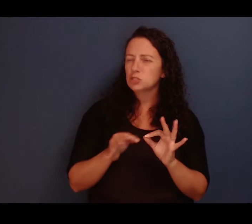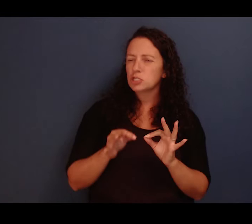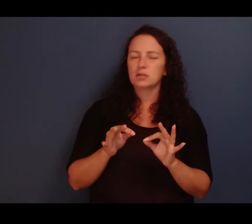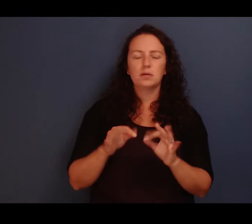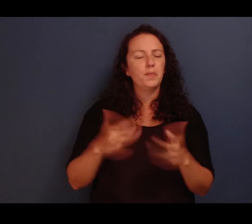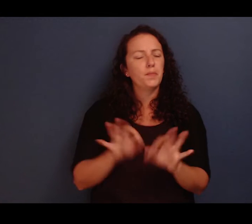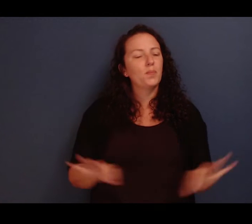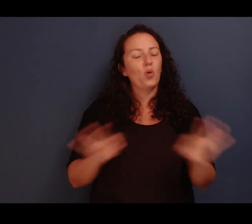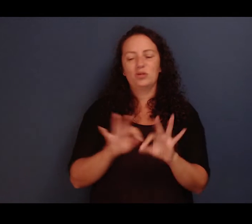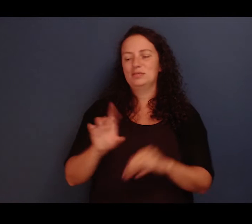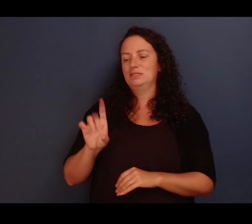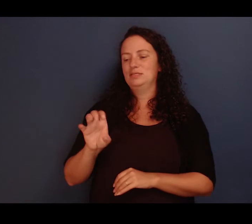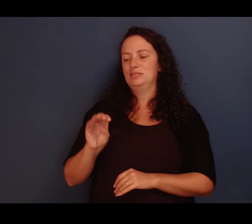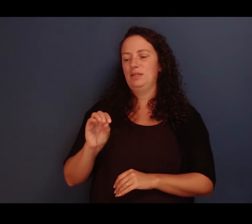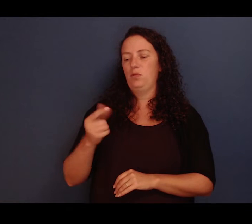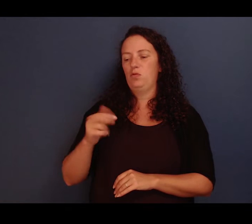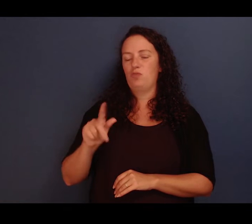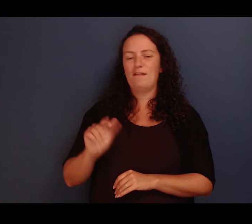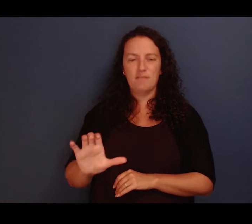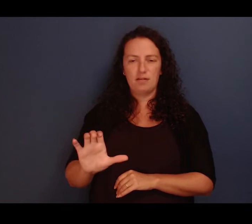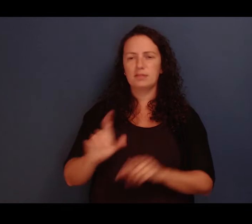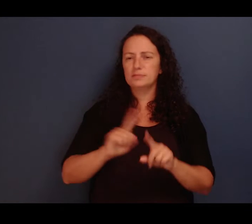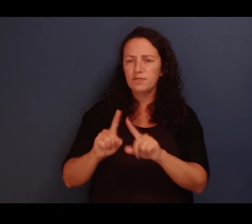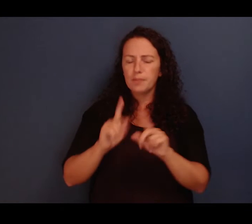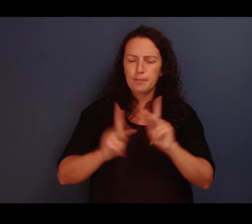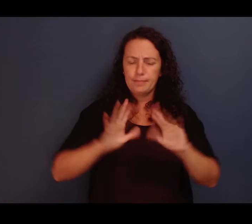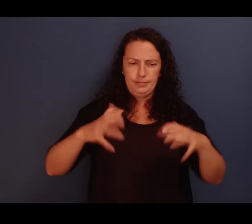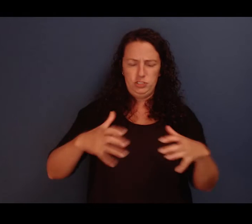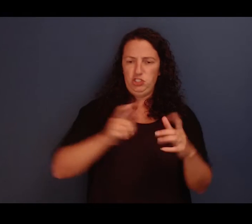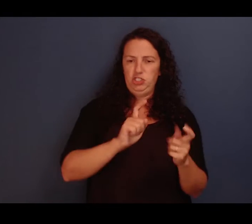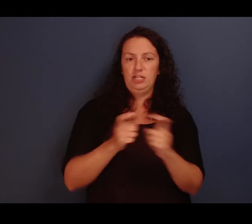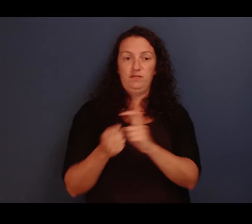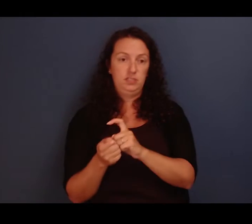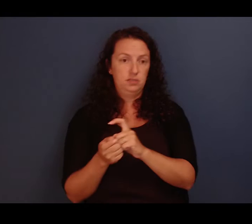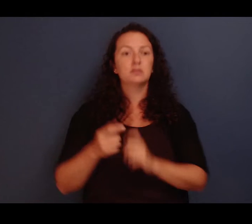societal shifts, based on national, state, and local forecasts. I posited that the college